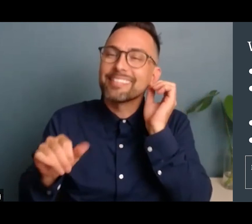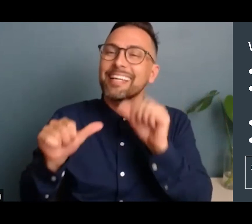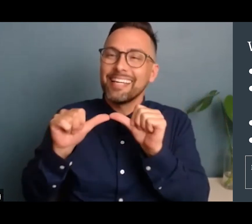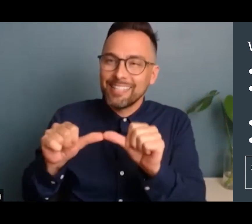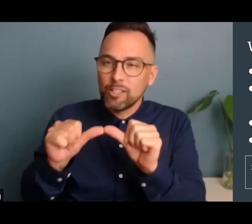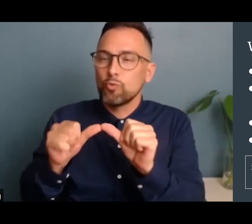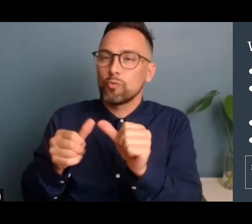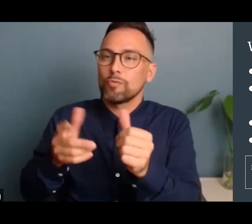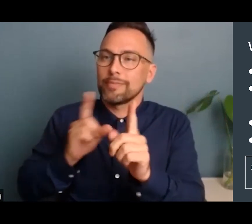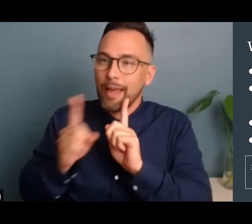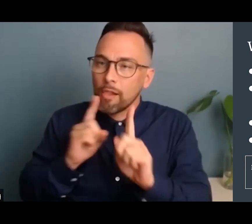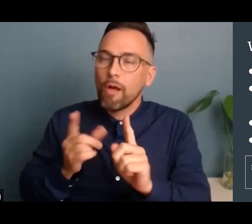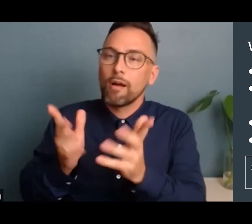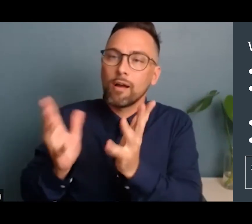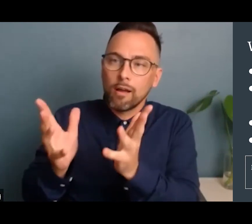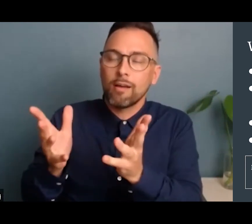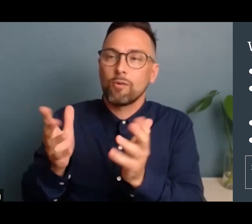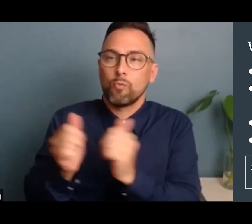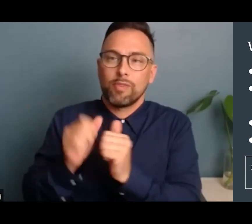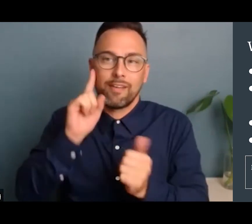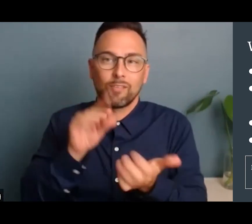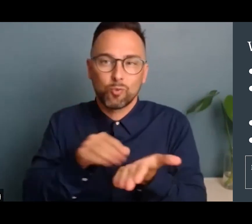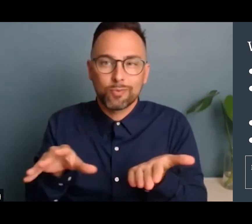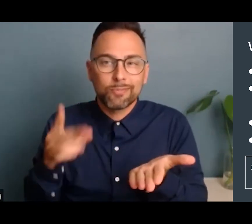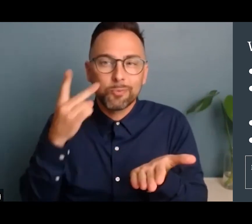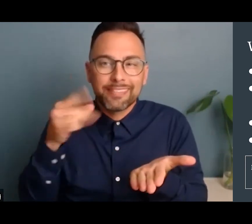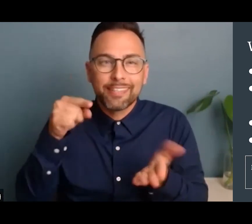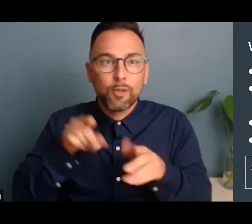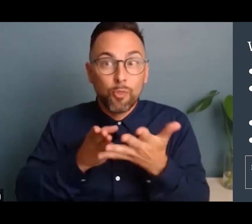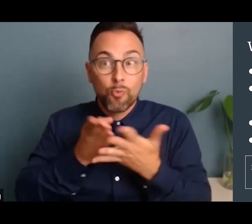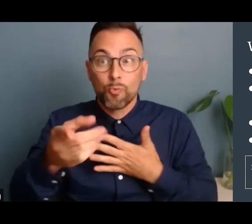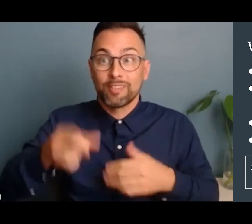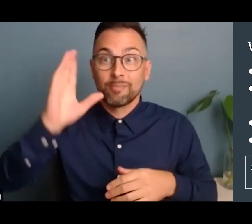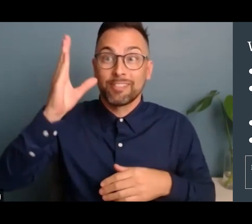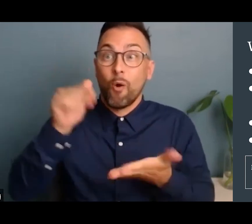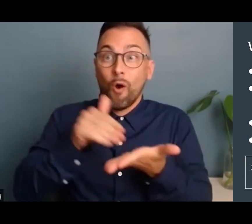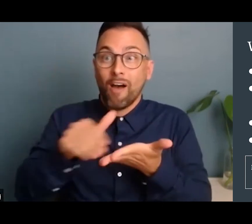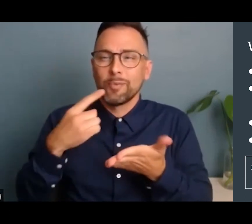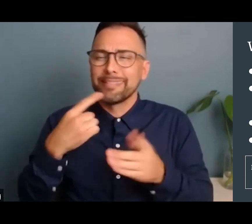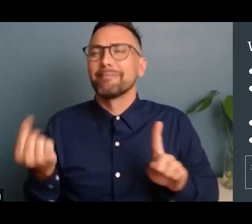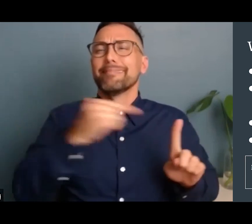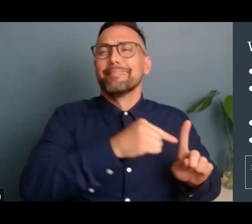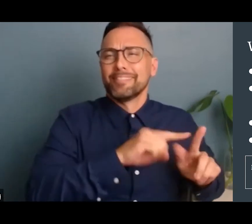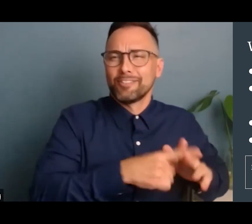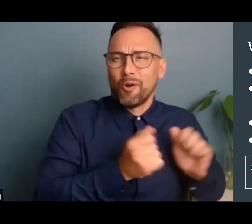you can get from that space. Also continue a dialogue with your deaf students to see-- through this presentation,